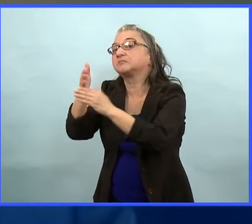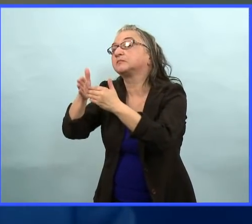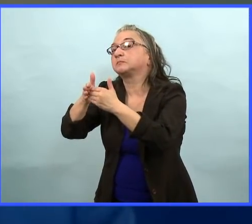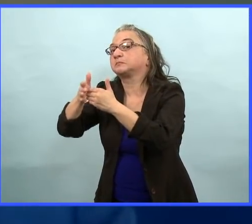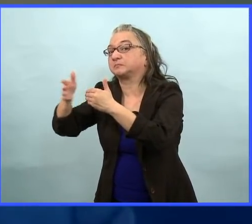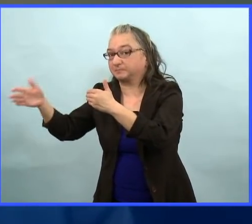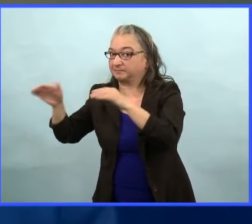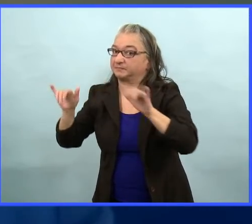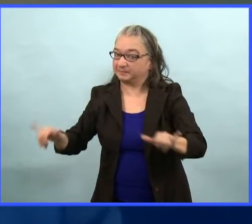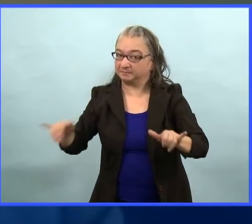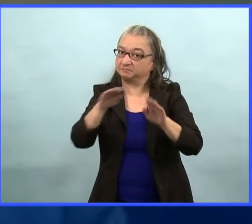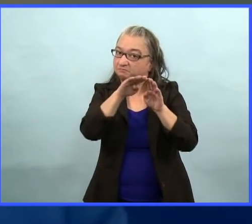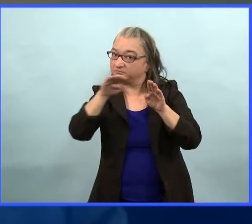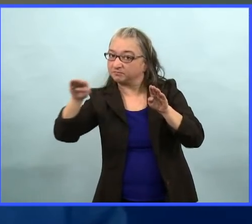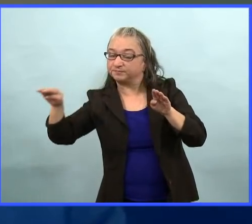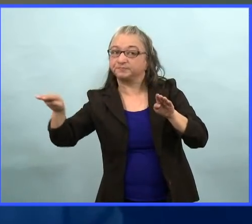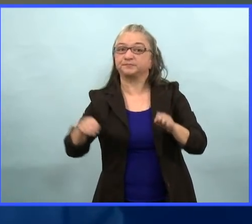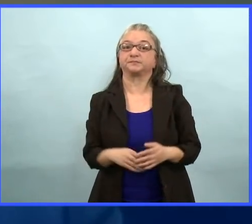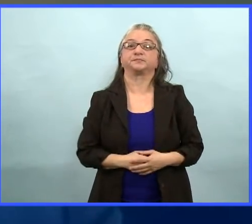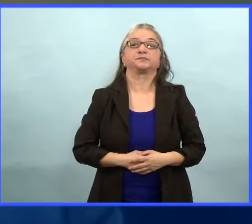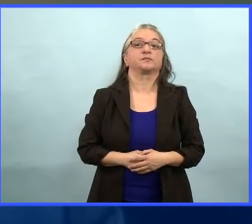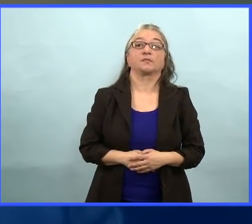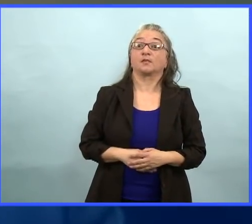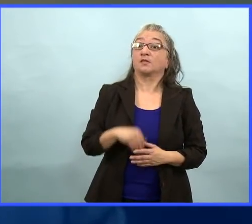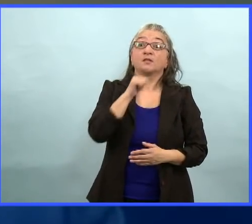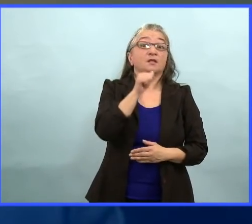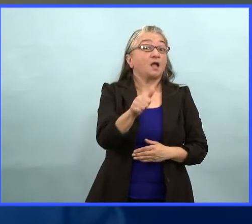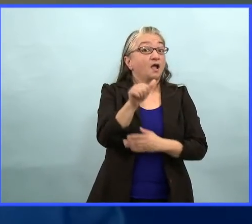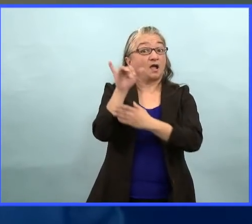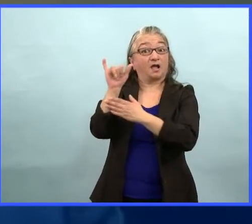we are seeing slightly different ratios but trends in the same direction